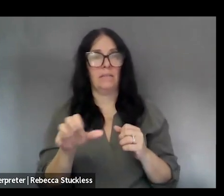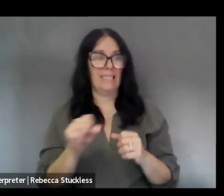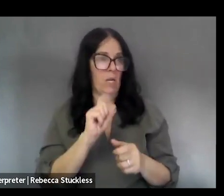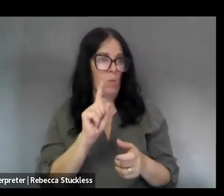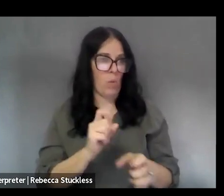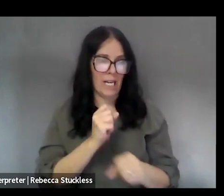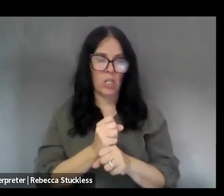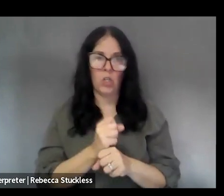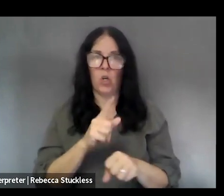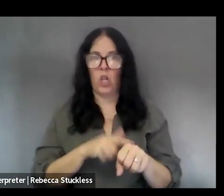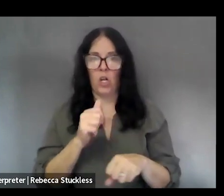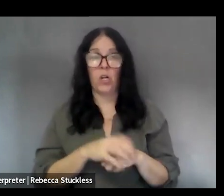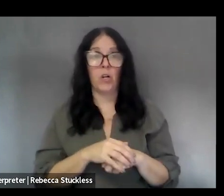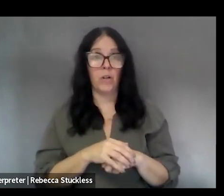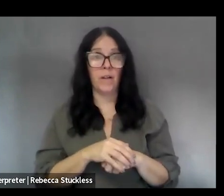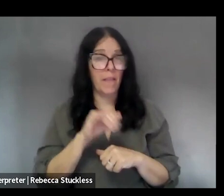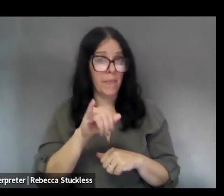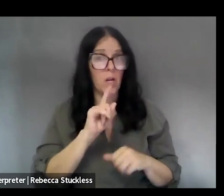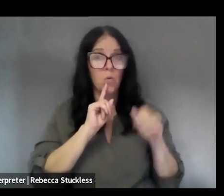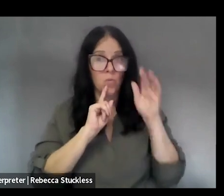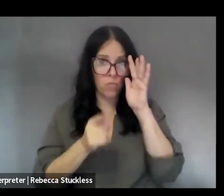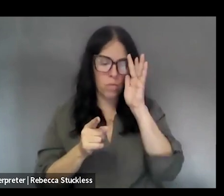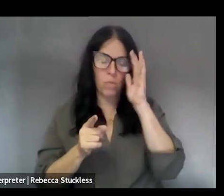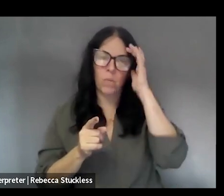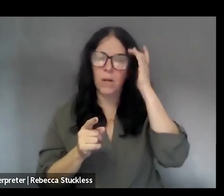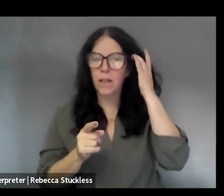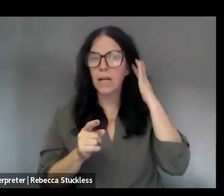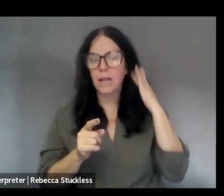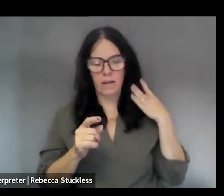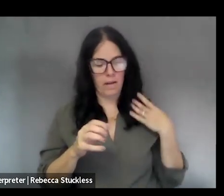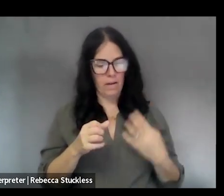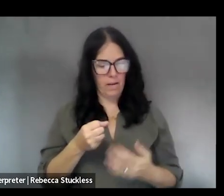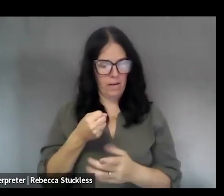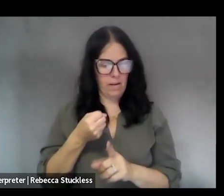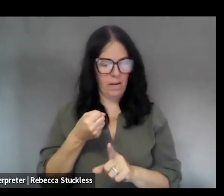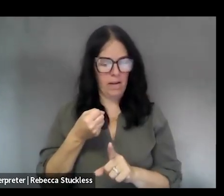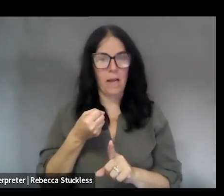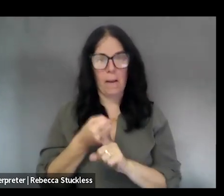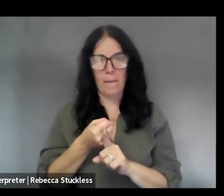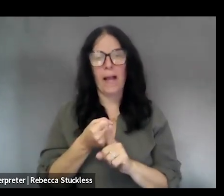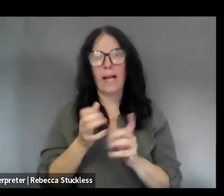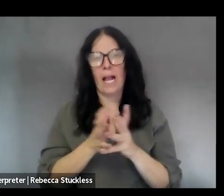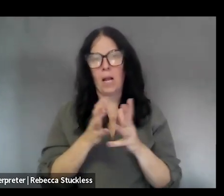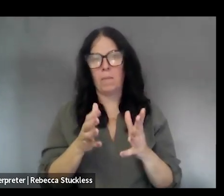that really, really impact how much someone's autoimmune experience is affecting their